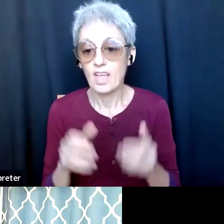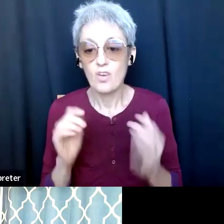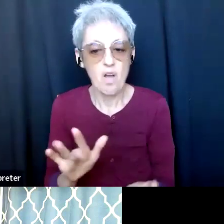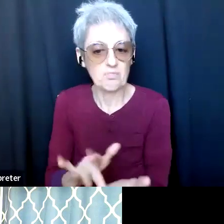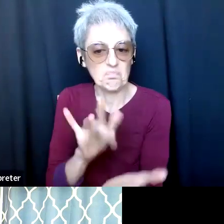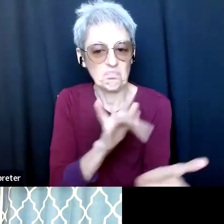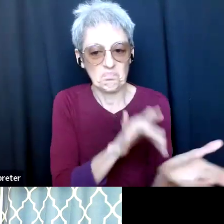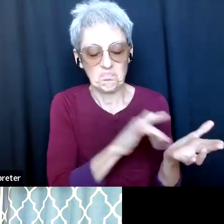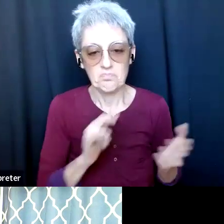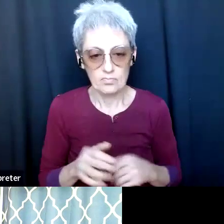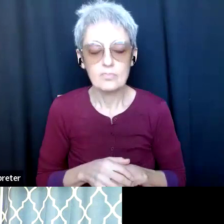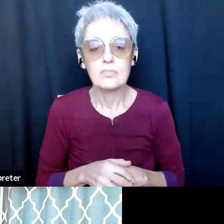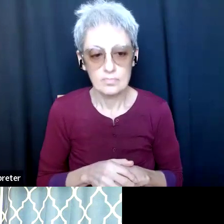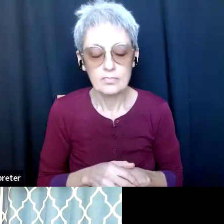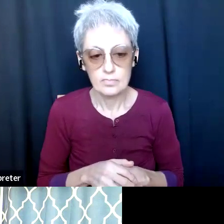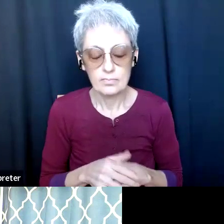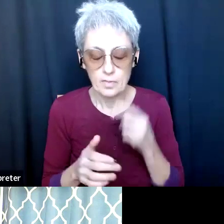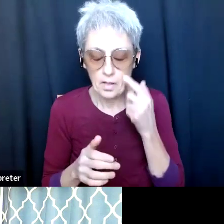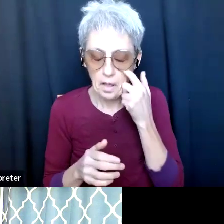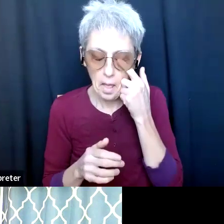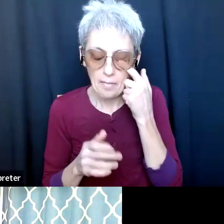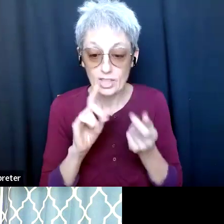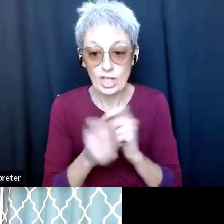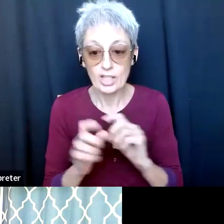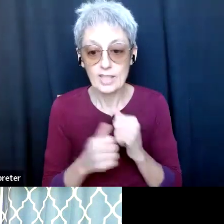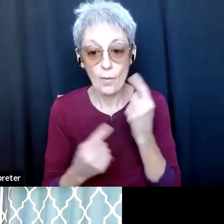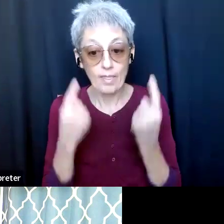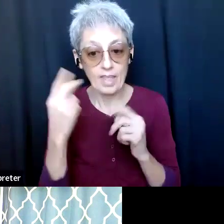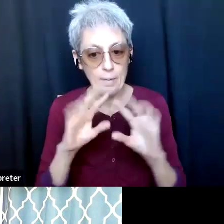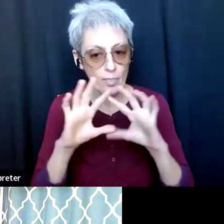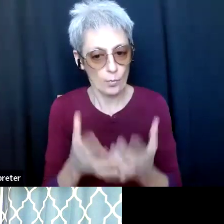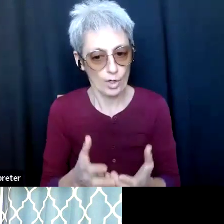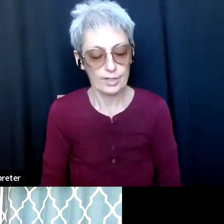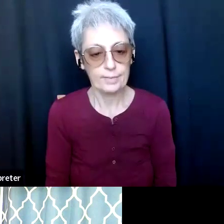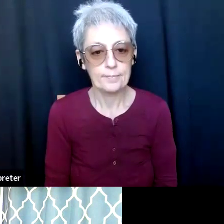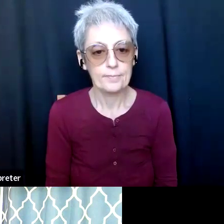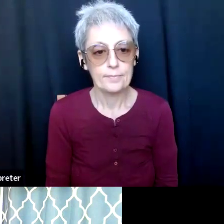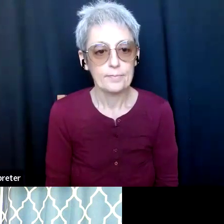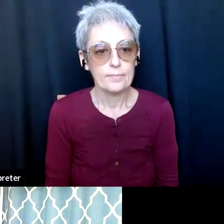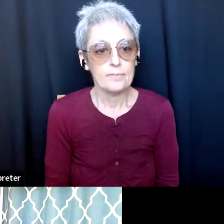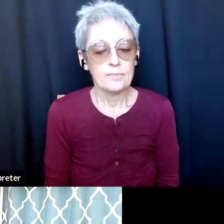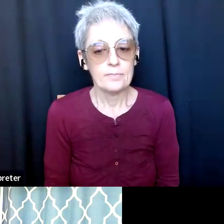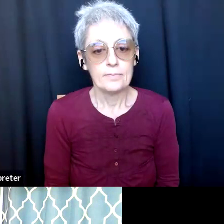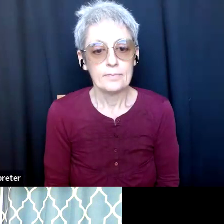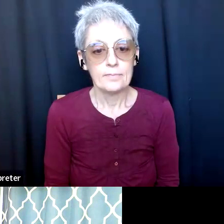at a certain frequency, for example, 3 hertz versus 4 or 5 hertz or in versus out of phase